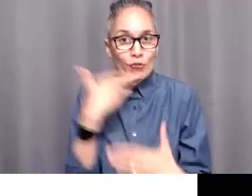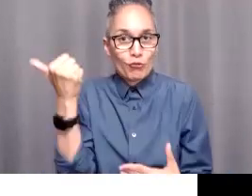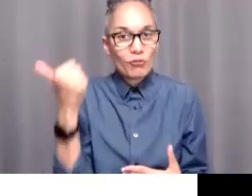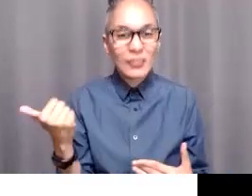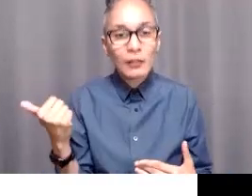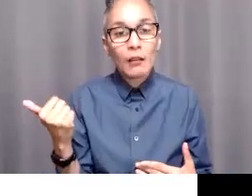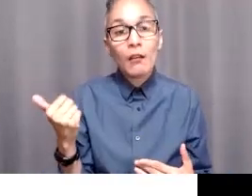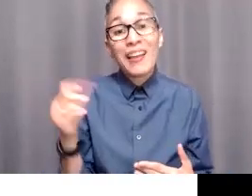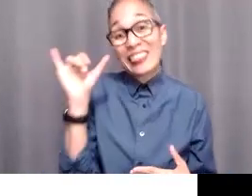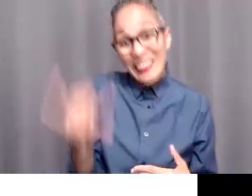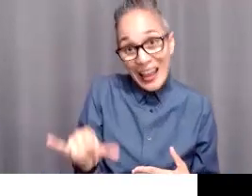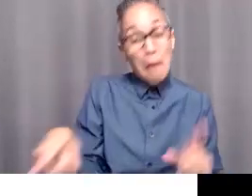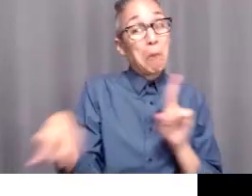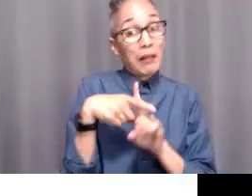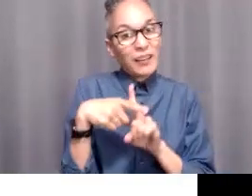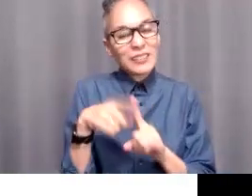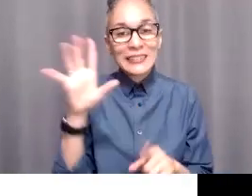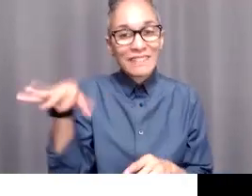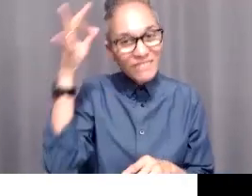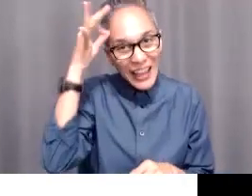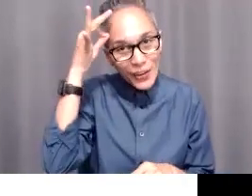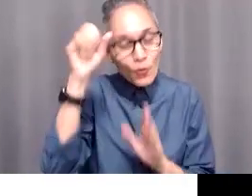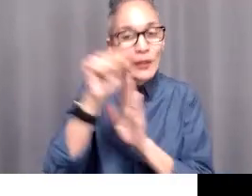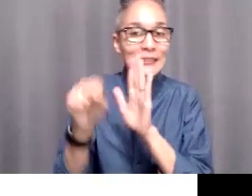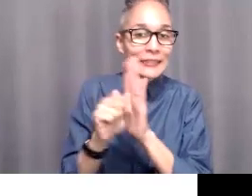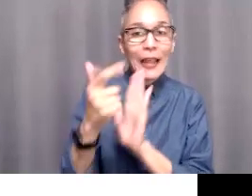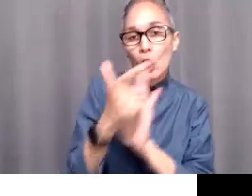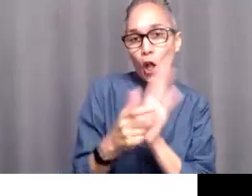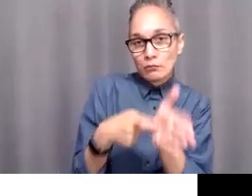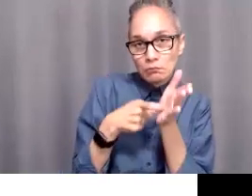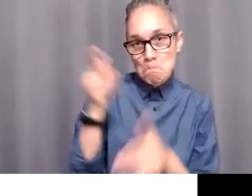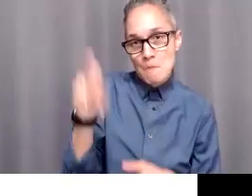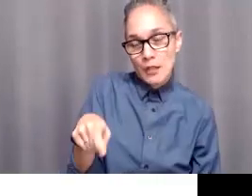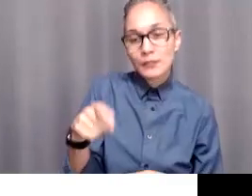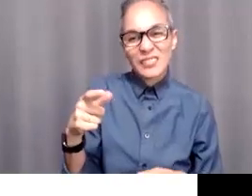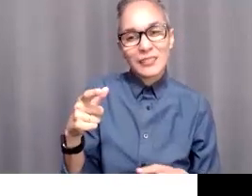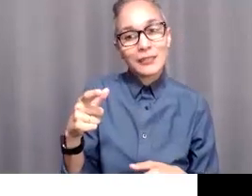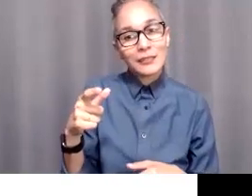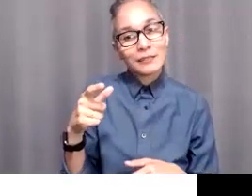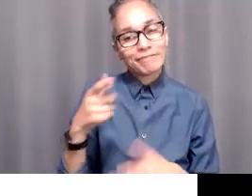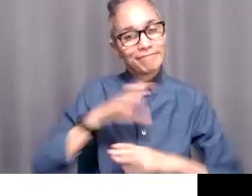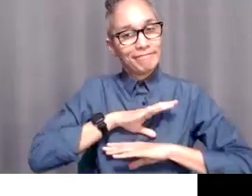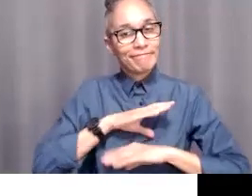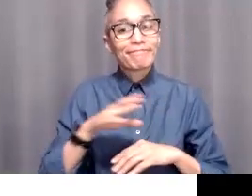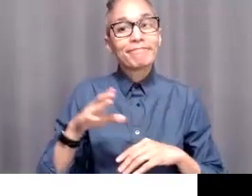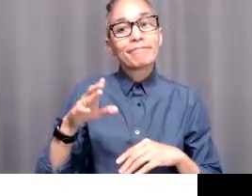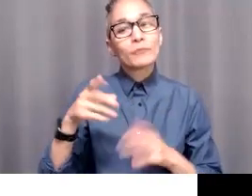Not only that, but it's also federal and state law specifically for distance education courses,